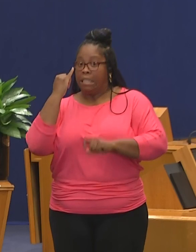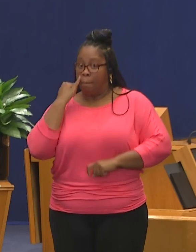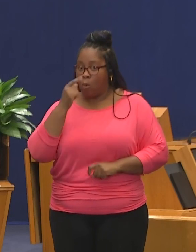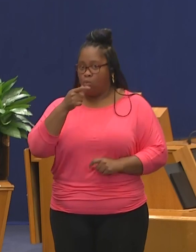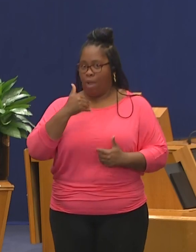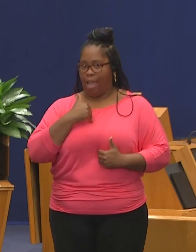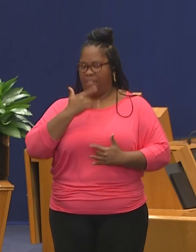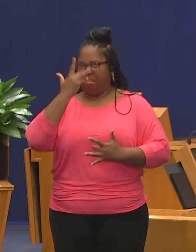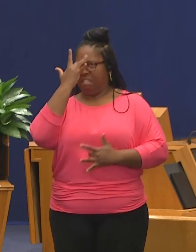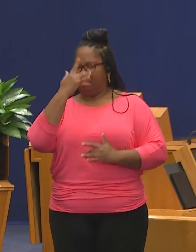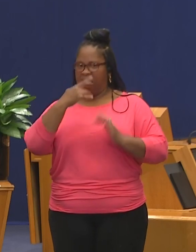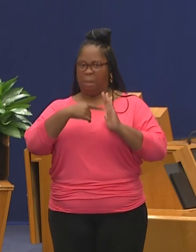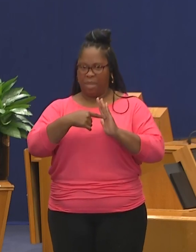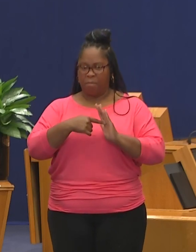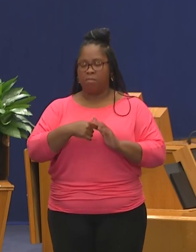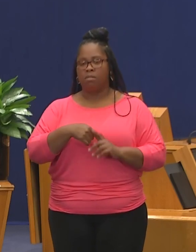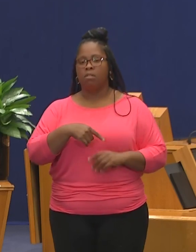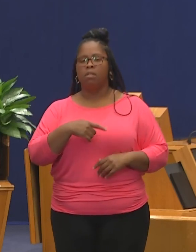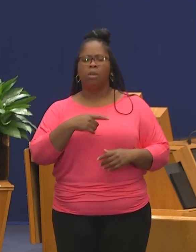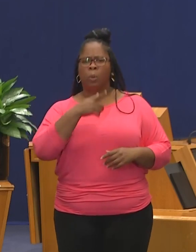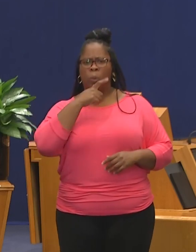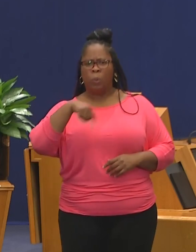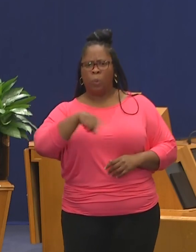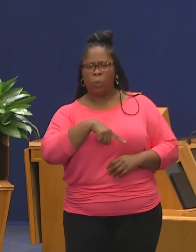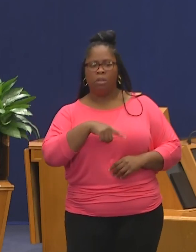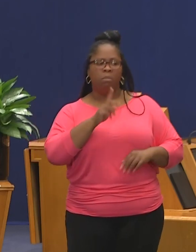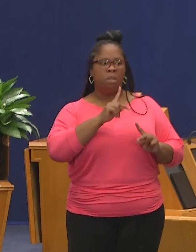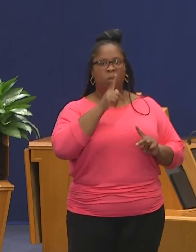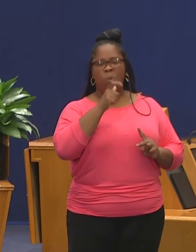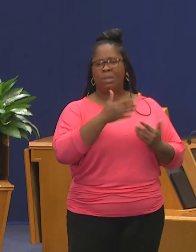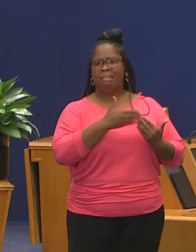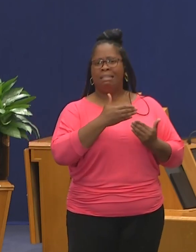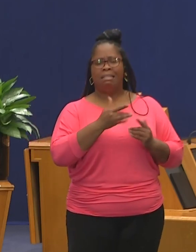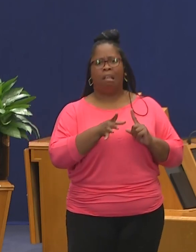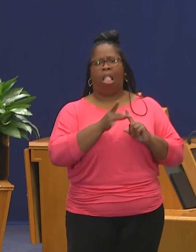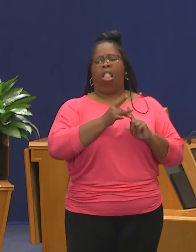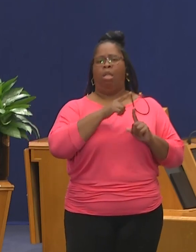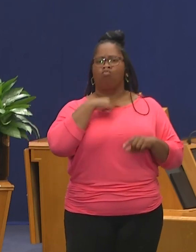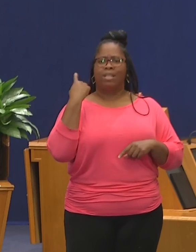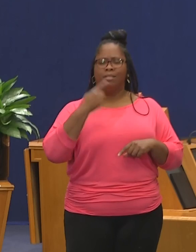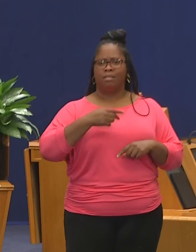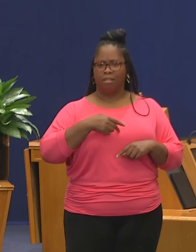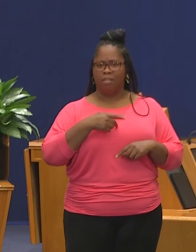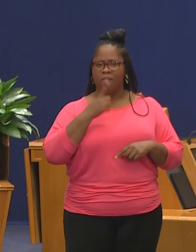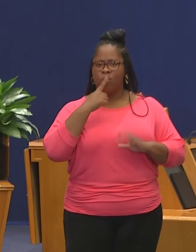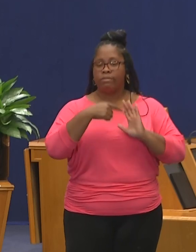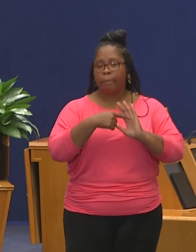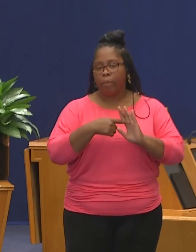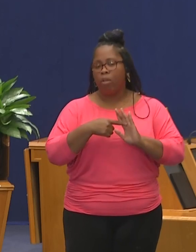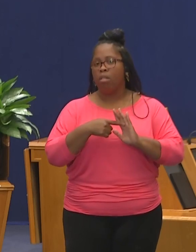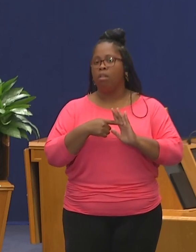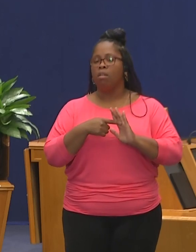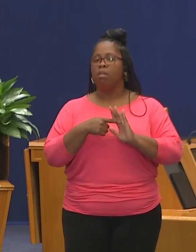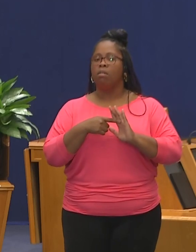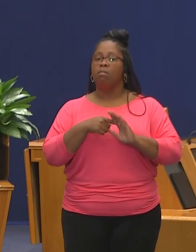YOU HAVE COVID-19 SYMPTOMS. THESE, AGAIN, ARE PEOPLE WHO HAVE GREATER RISK FOR SERIOUS